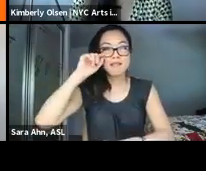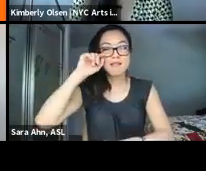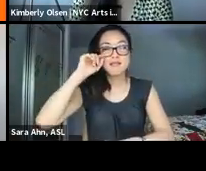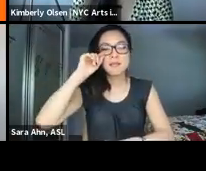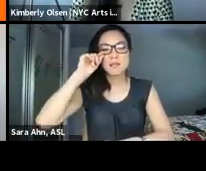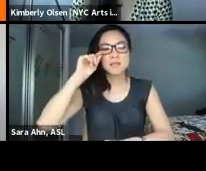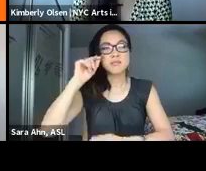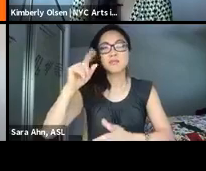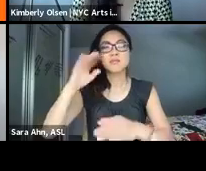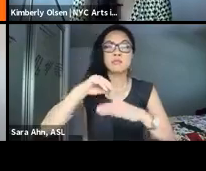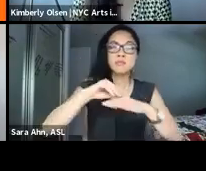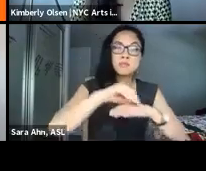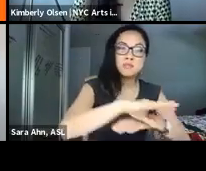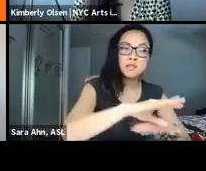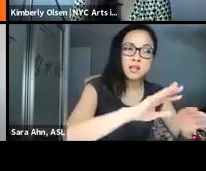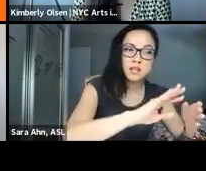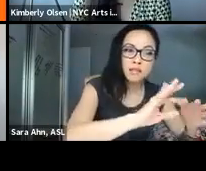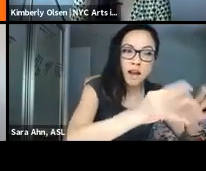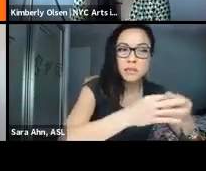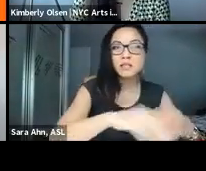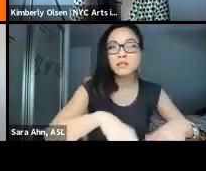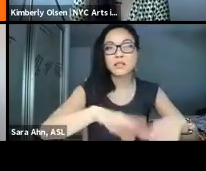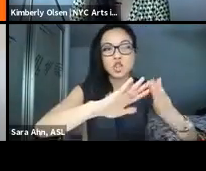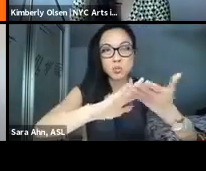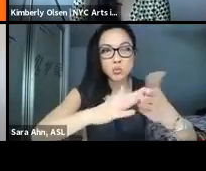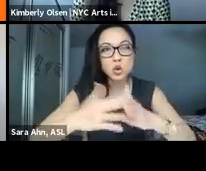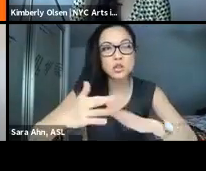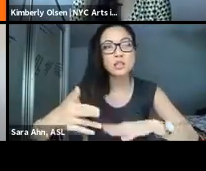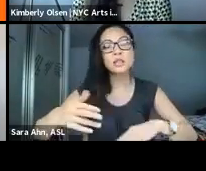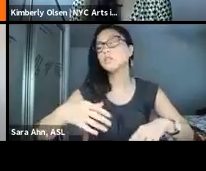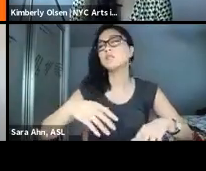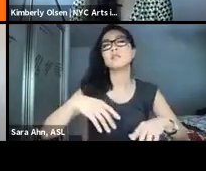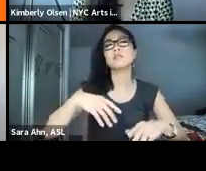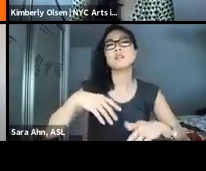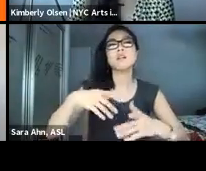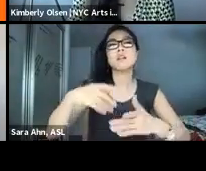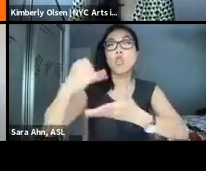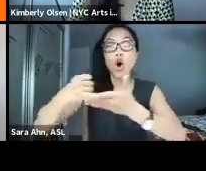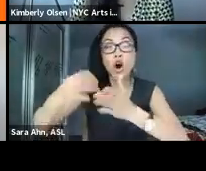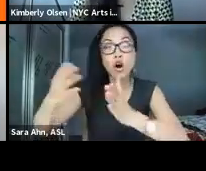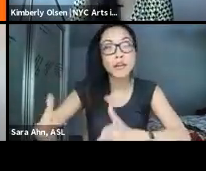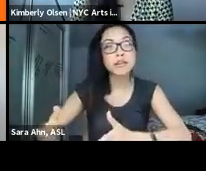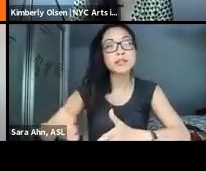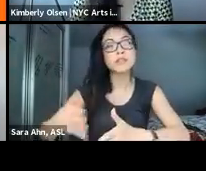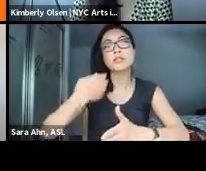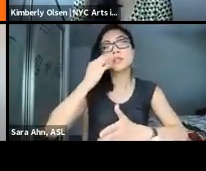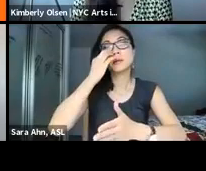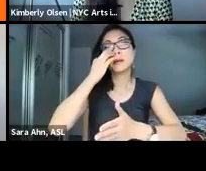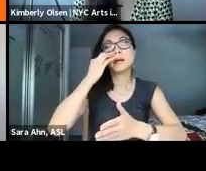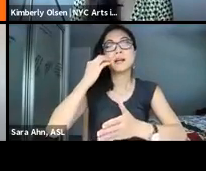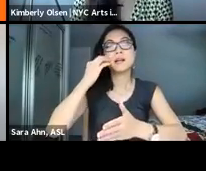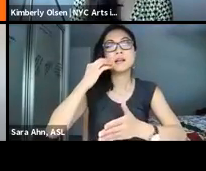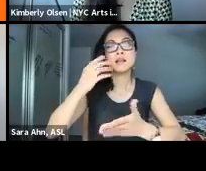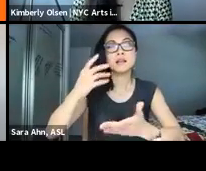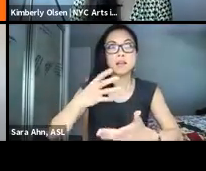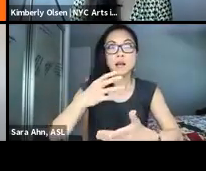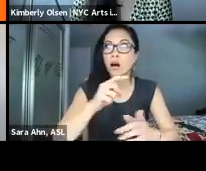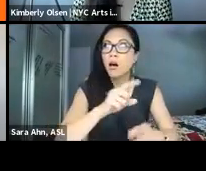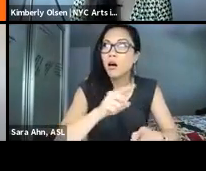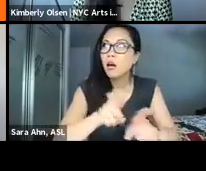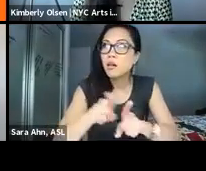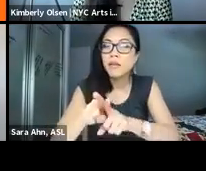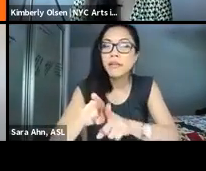dancers, are they going to want to train to a profession that doesn't have a support of